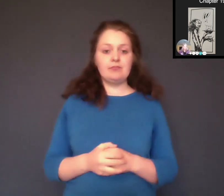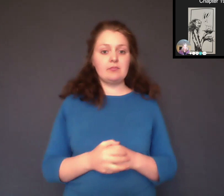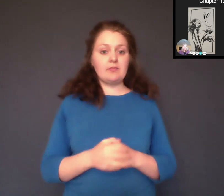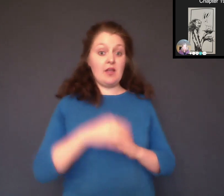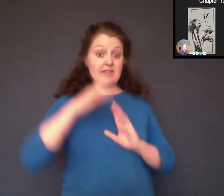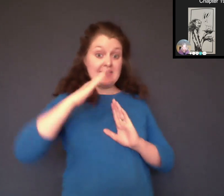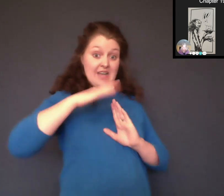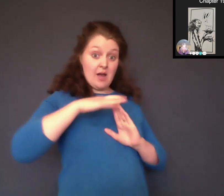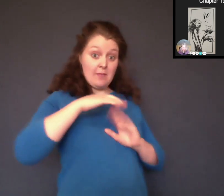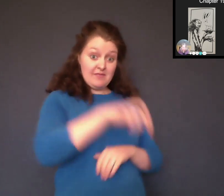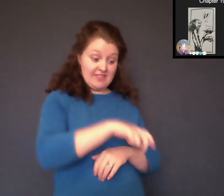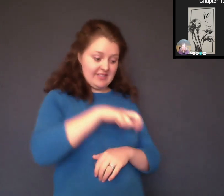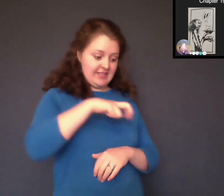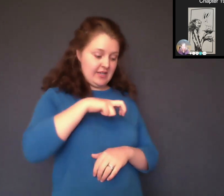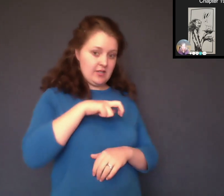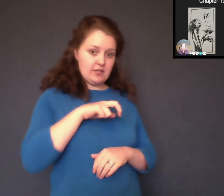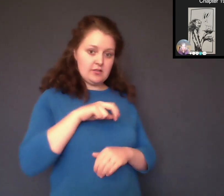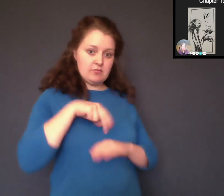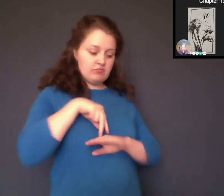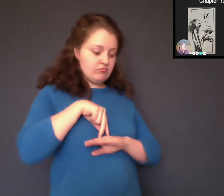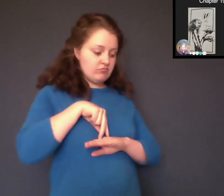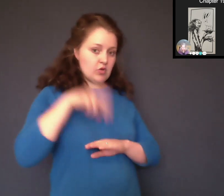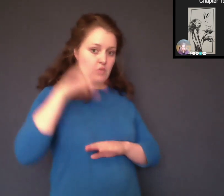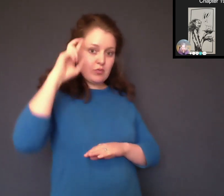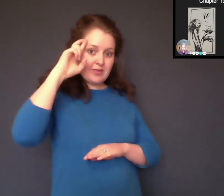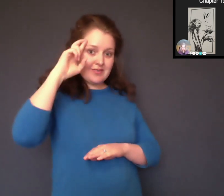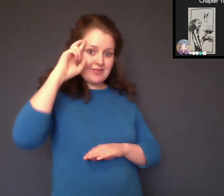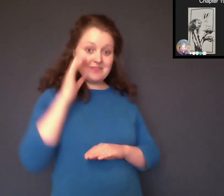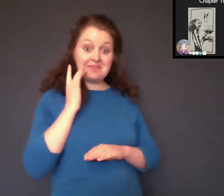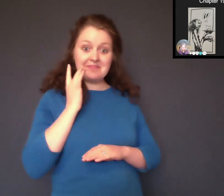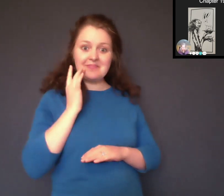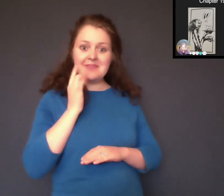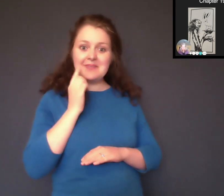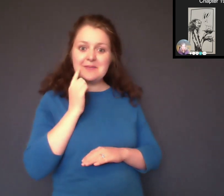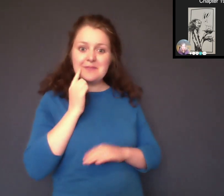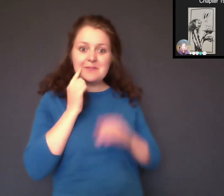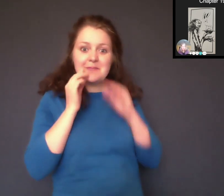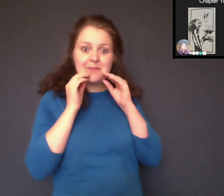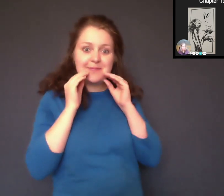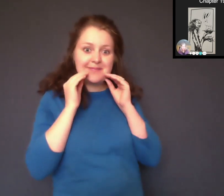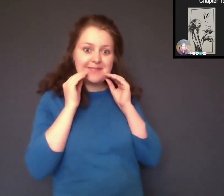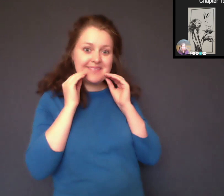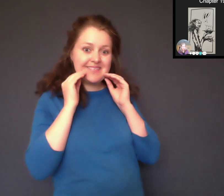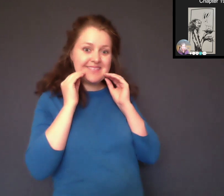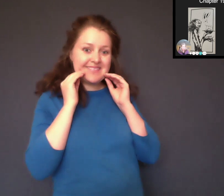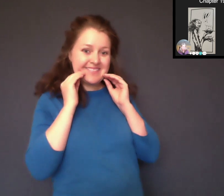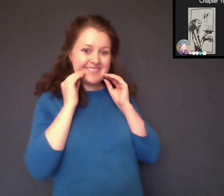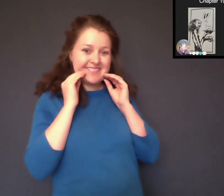rictus was waiting at the top of the stairs his smile was sweet his words were not